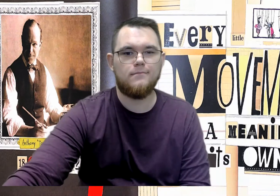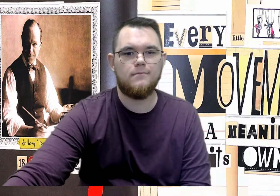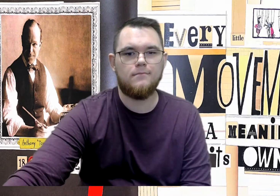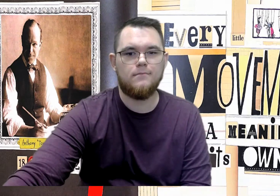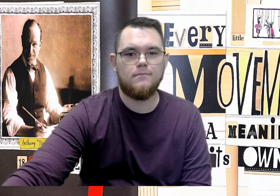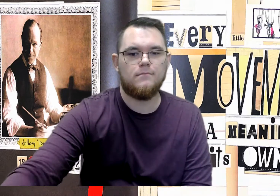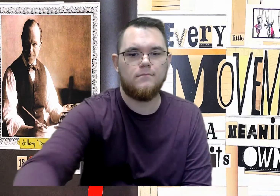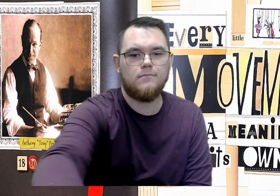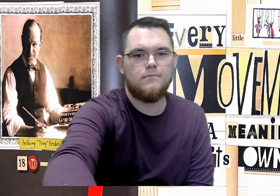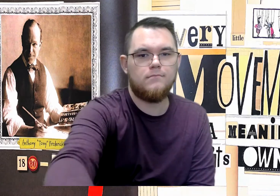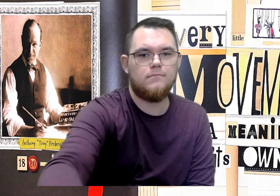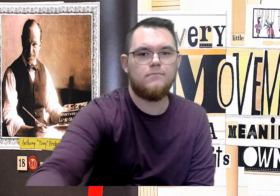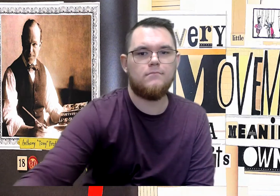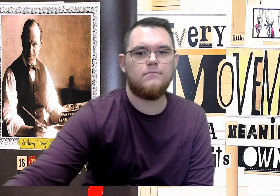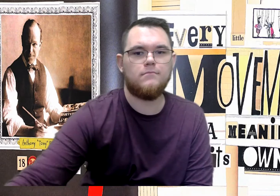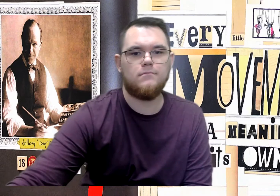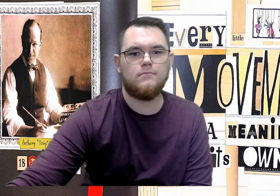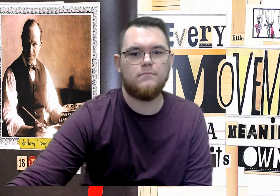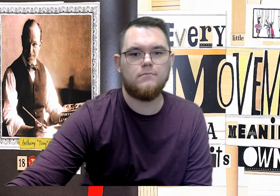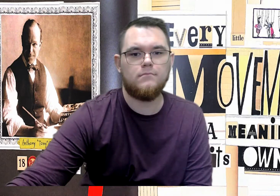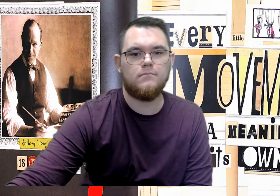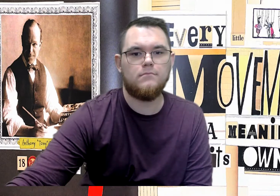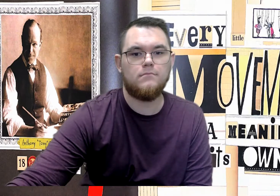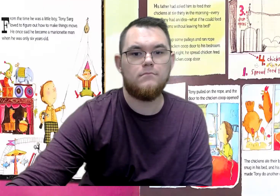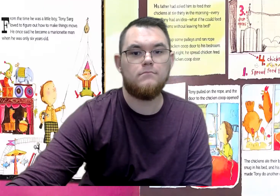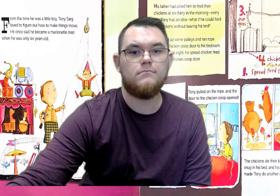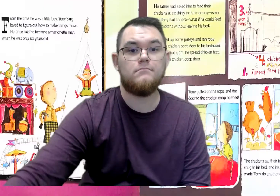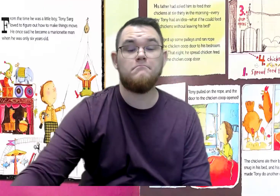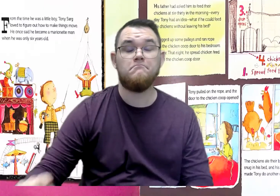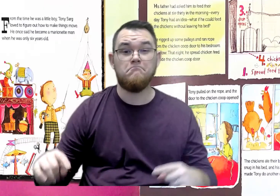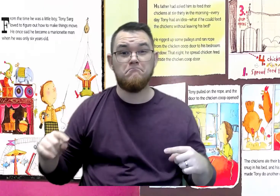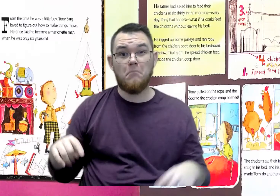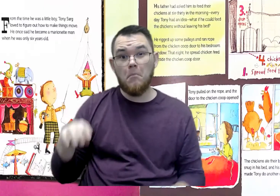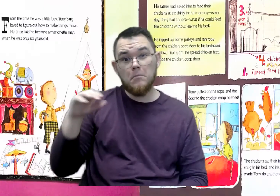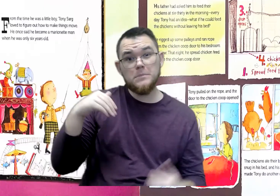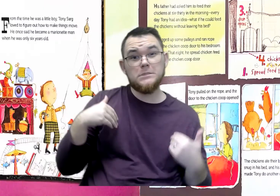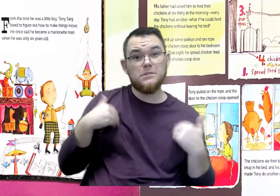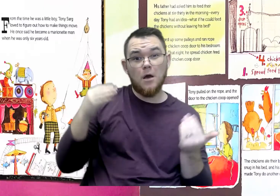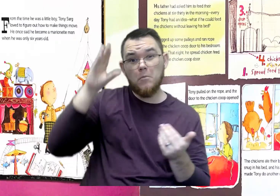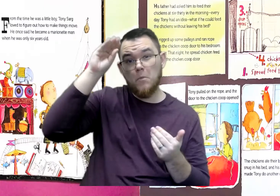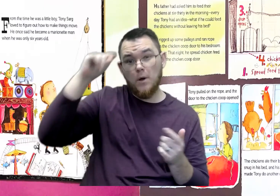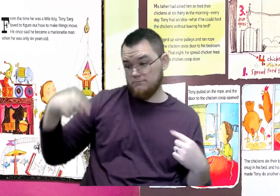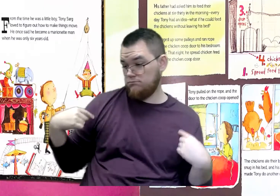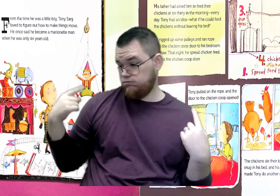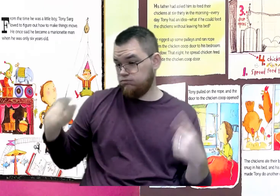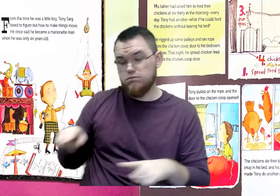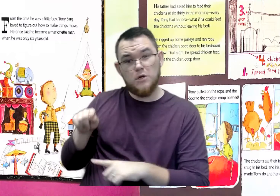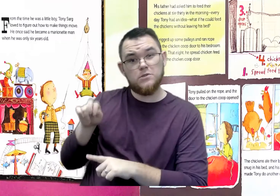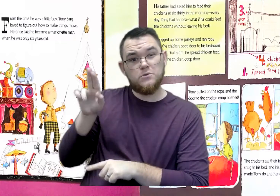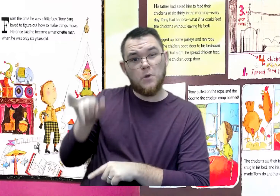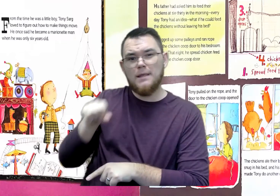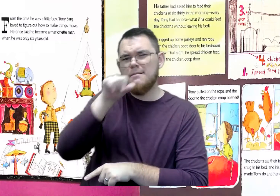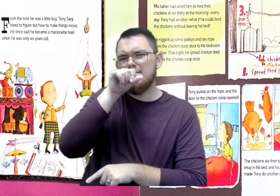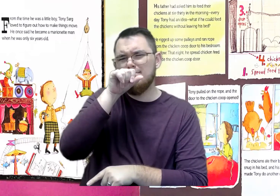From the time he was a little boy, Tony Sarg loved to figure out how to make things move.